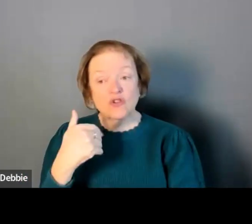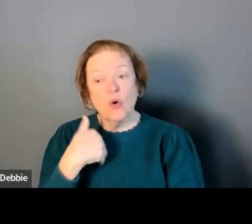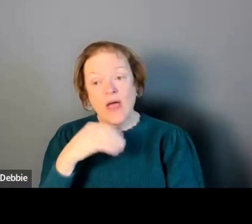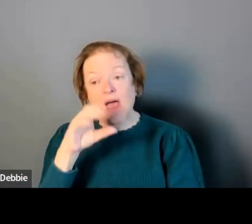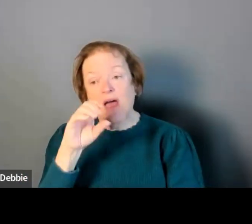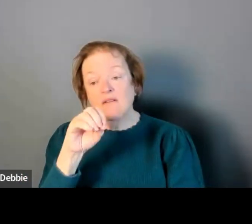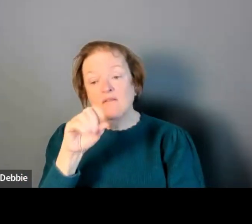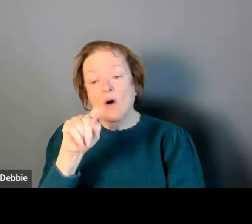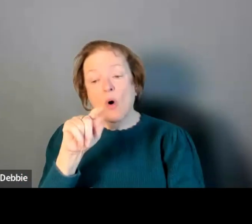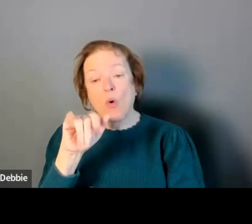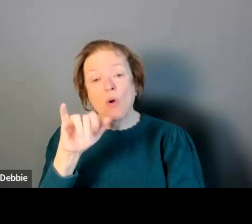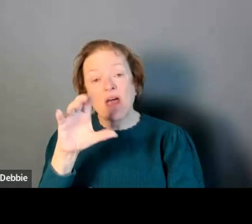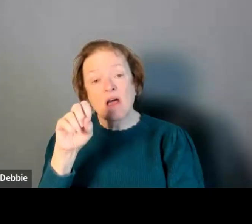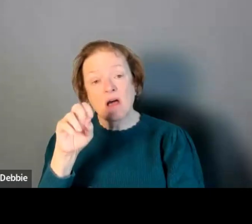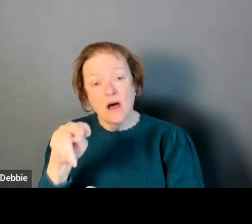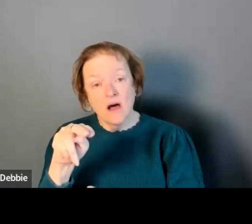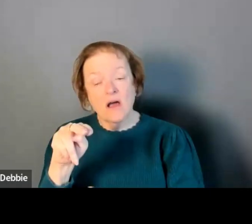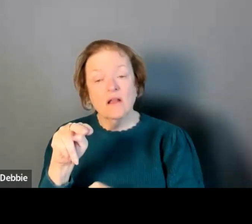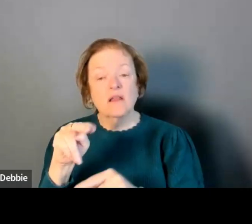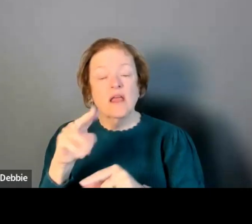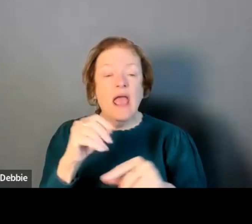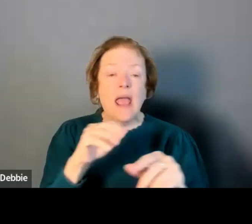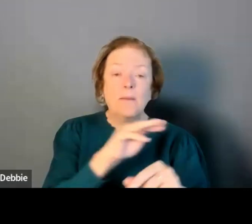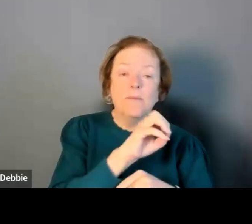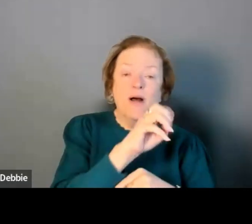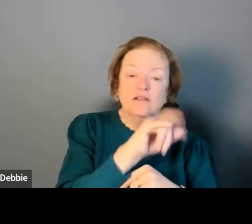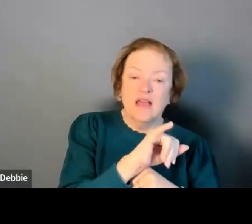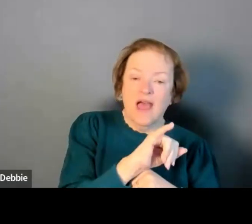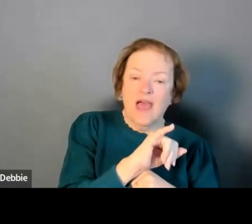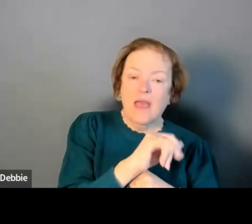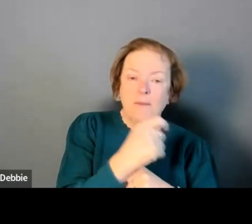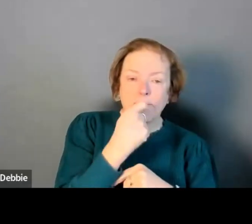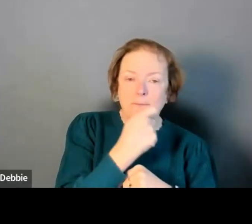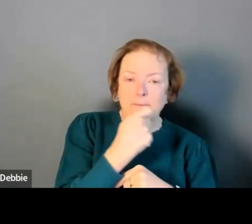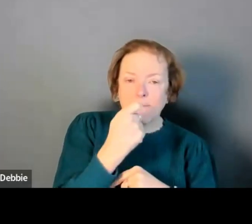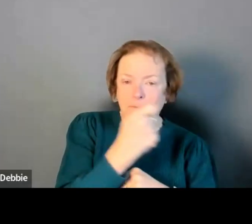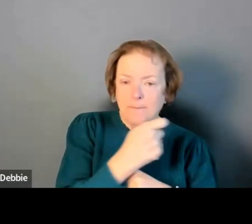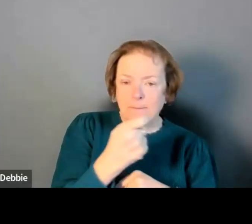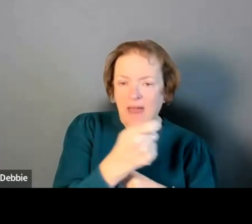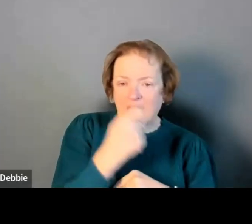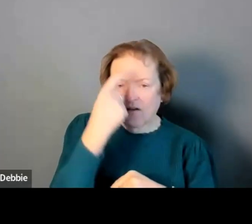and we also use ReSound multi-mics for our CI students and BAHA students.